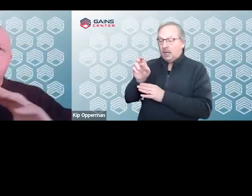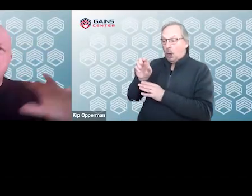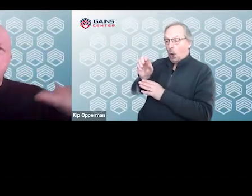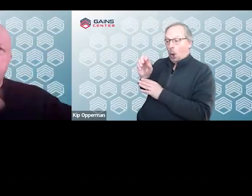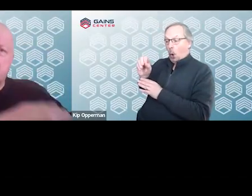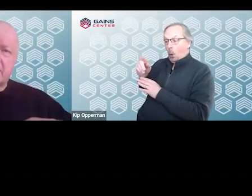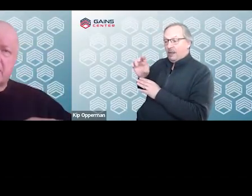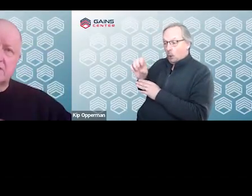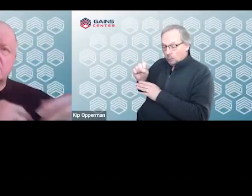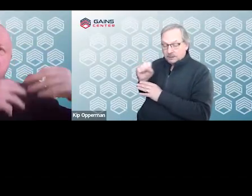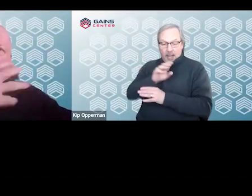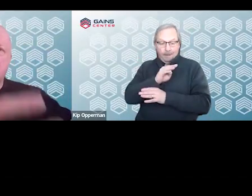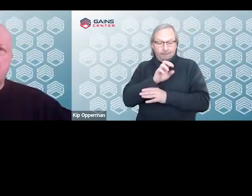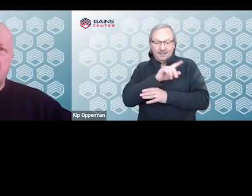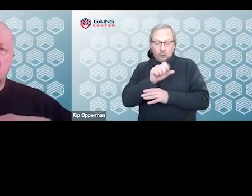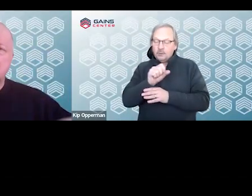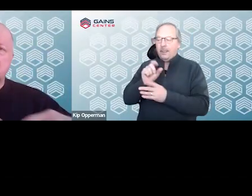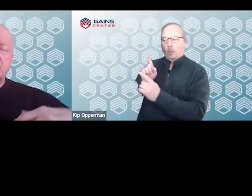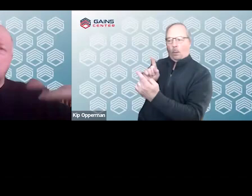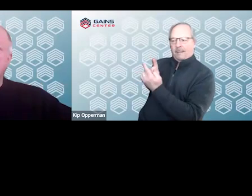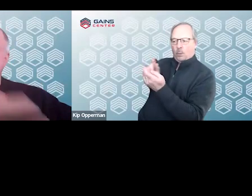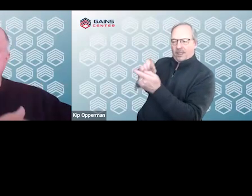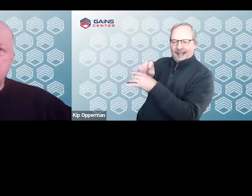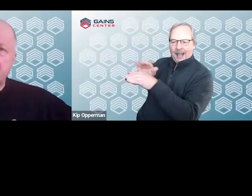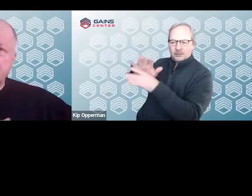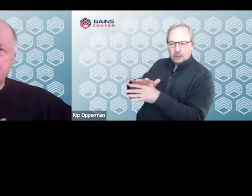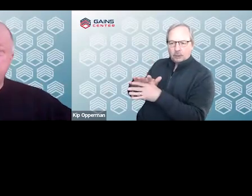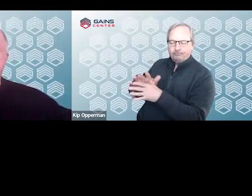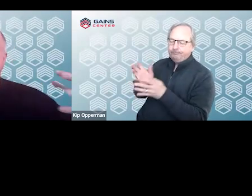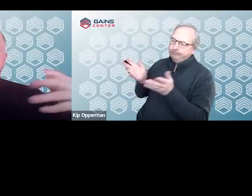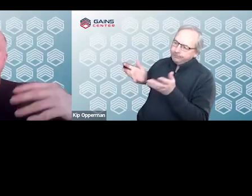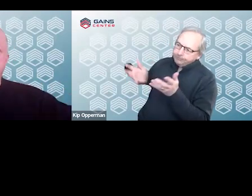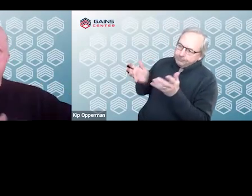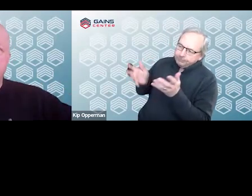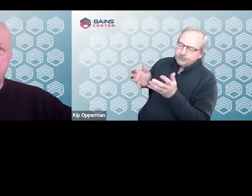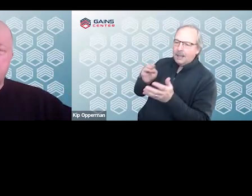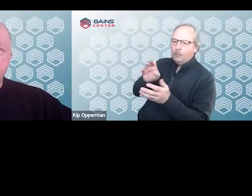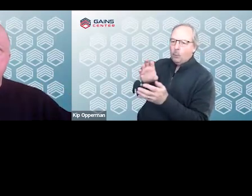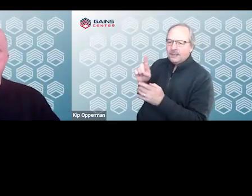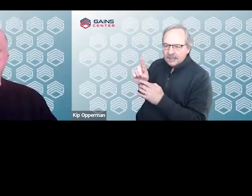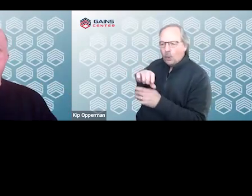certainly they meet with a counselor and talk about MOUD, if it's an opioid or other treatments.